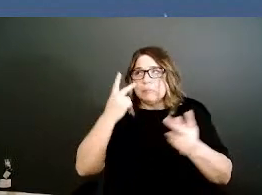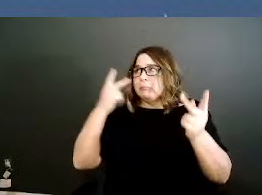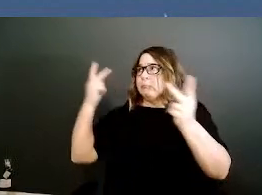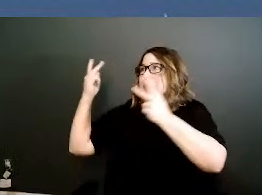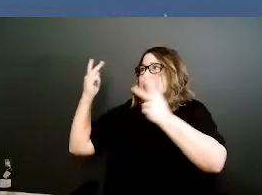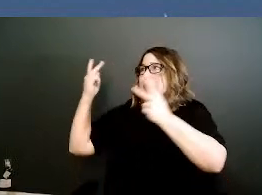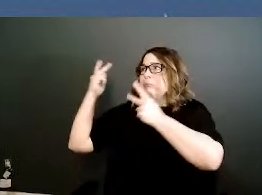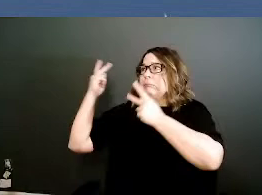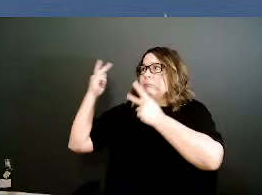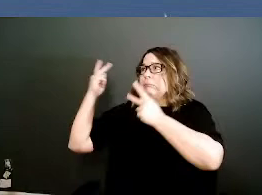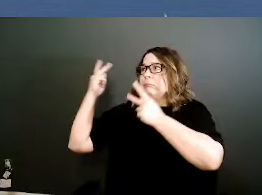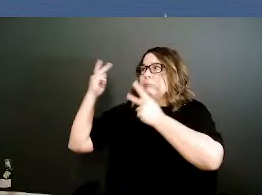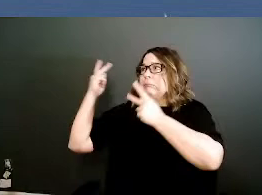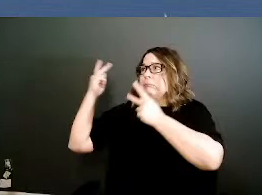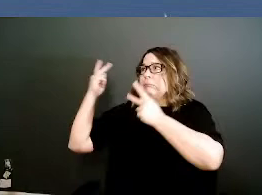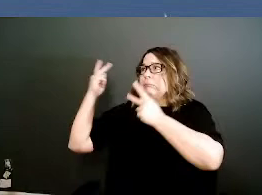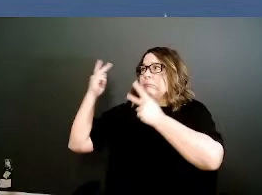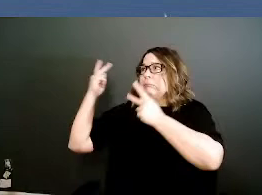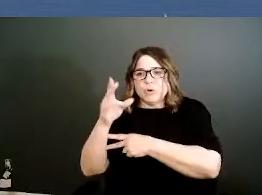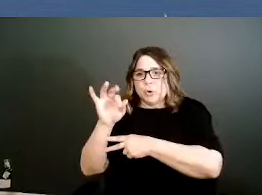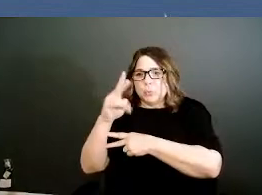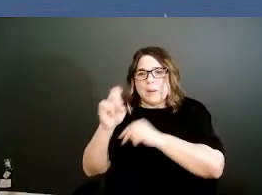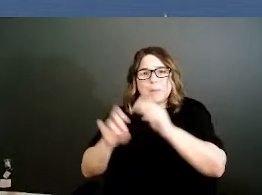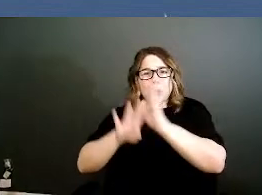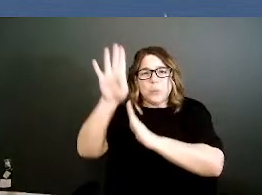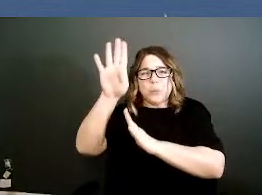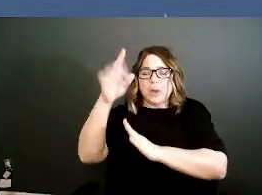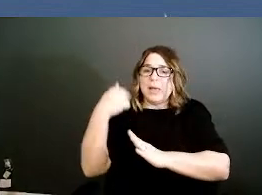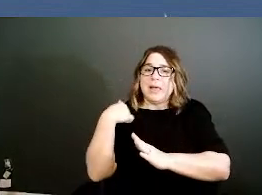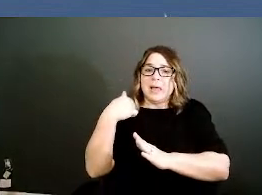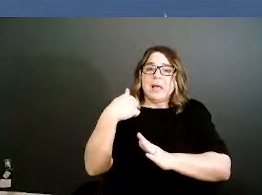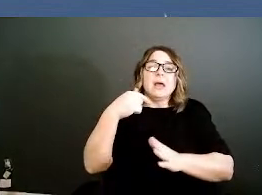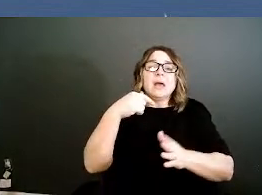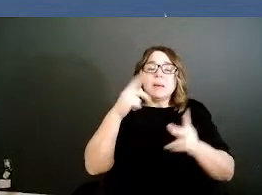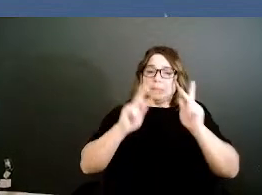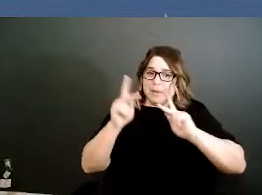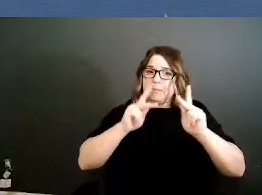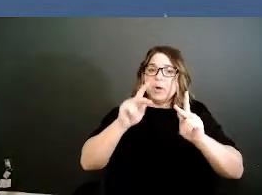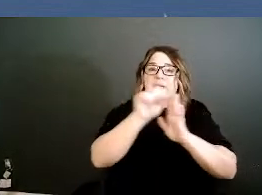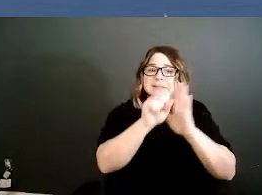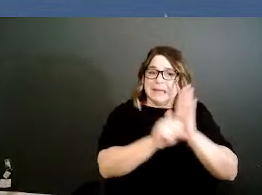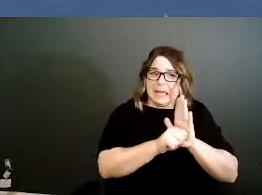MILITARYIZATION OF THE POLICE FORCE AND HELP COURTS. MY COMPUTER JUST WENT TO SLEEP ON ME. ALL RIGHT. SORRY.